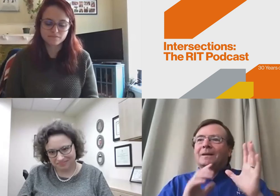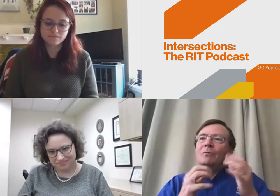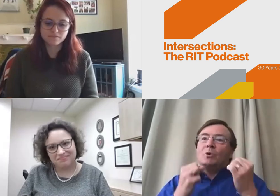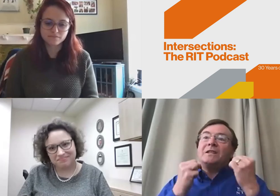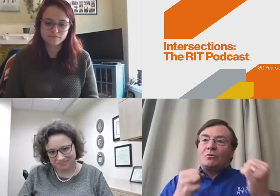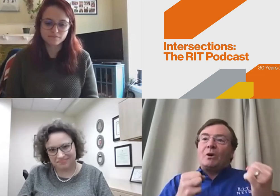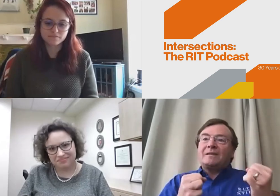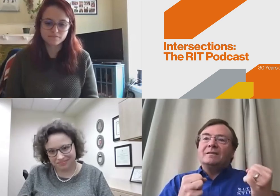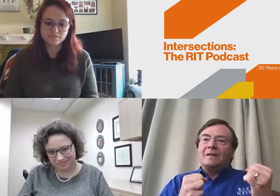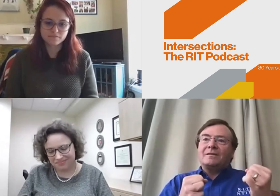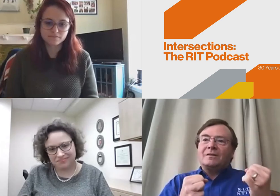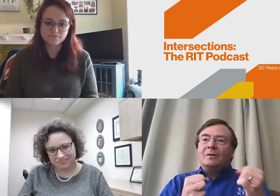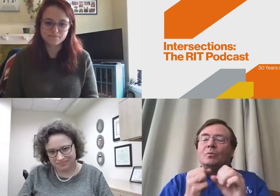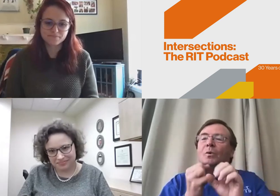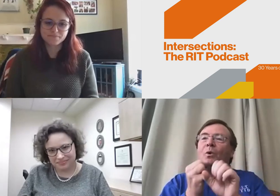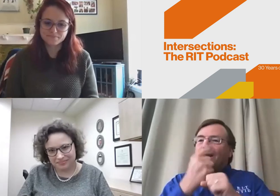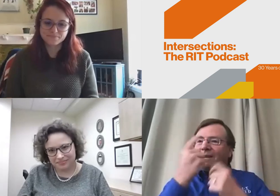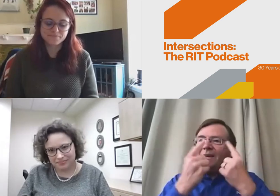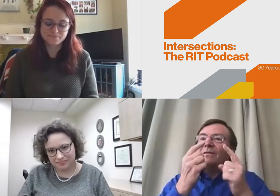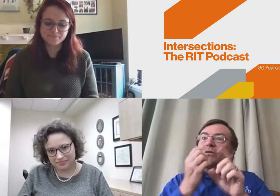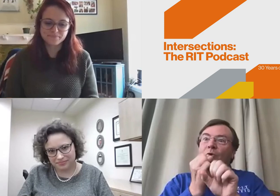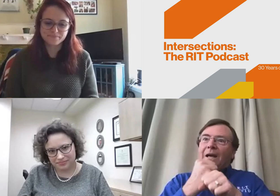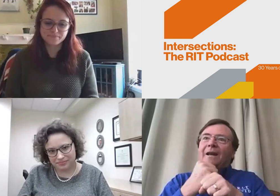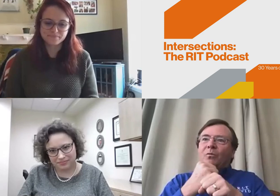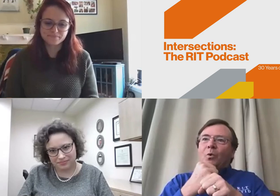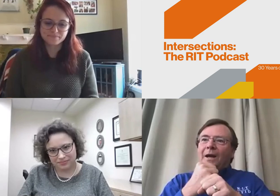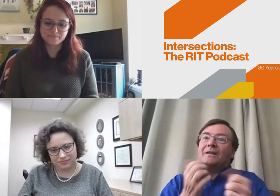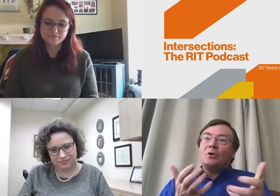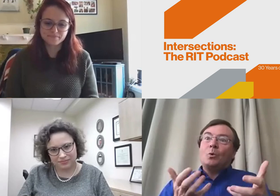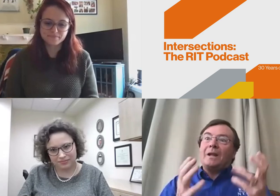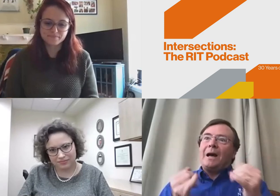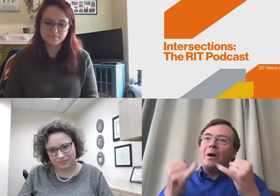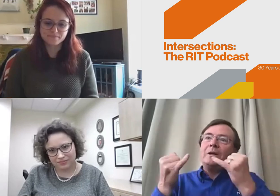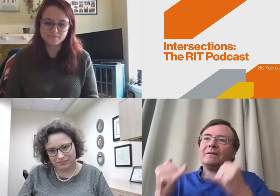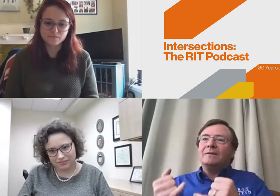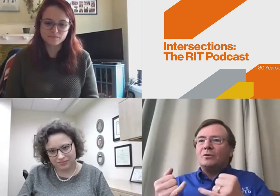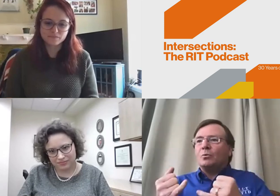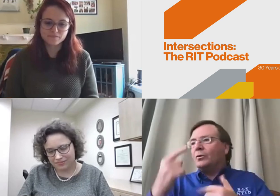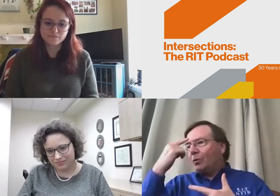It really strengthens us when we can think of creative ways to allow individuals with